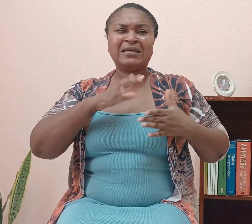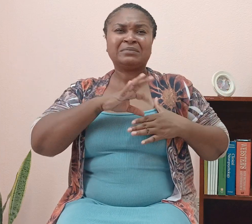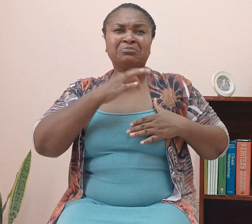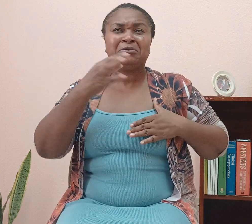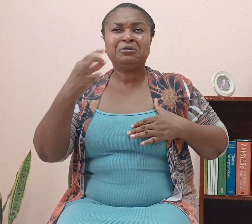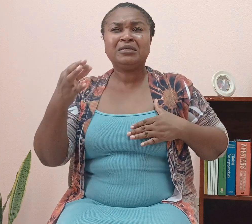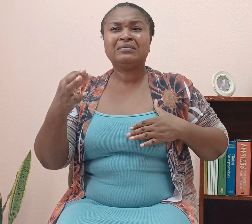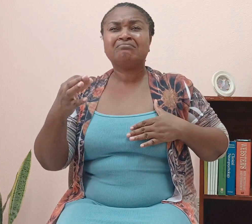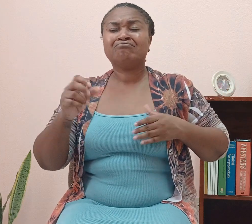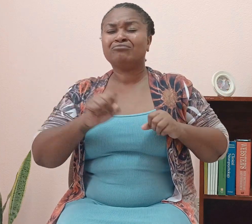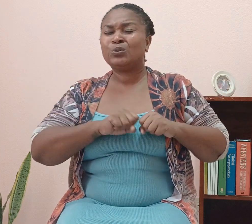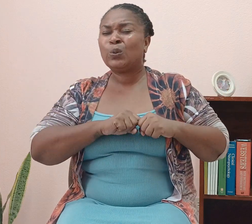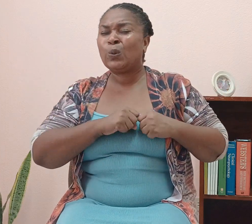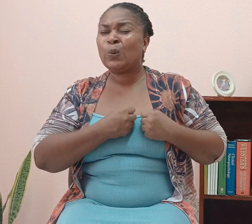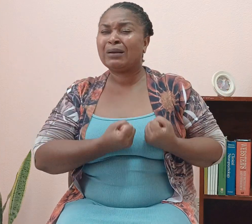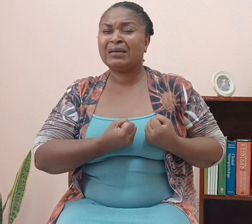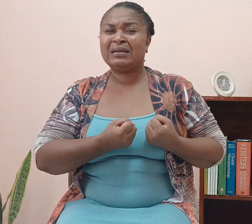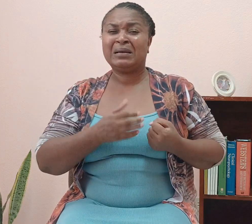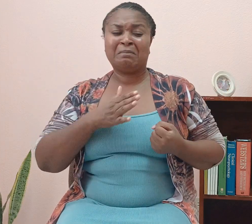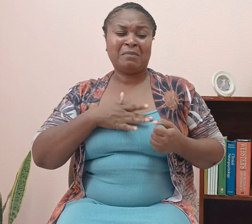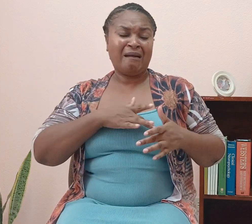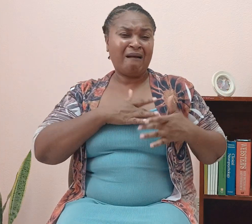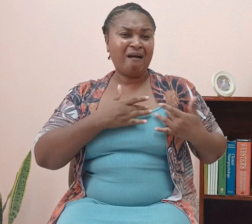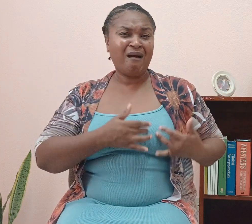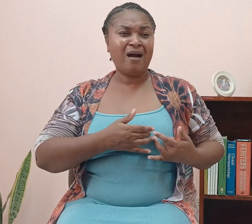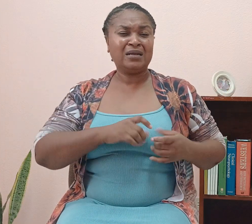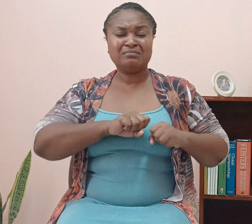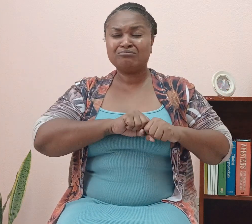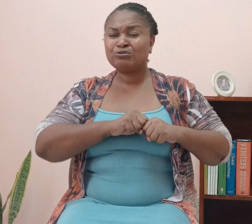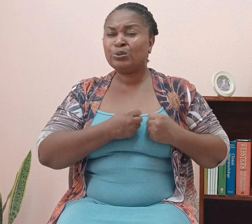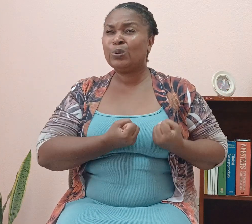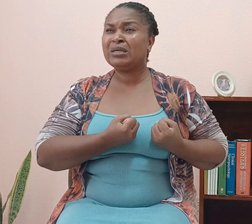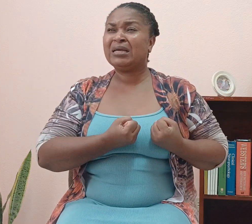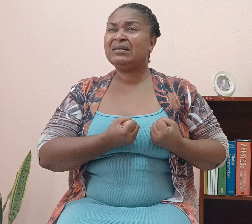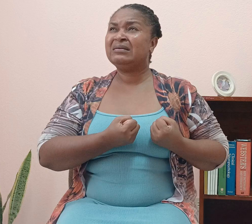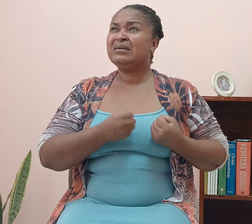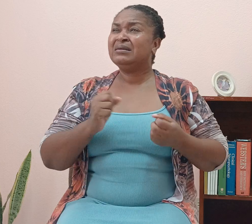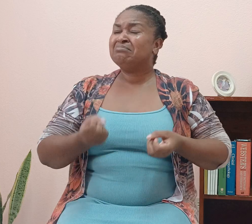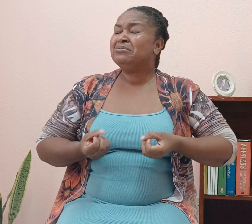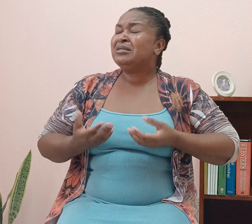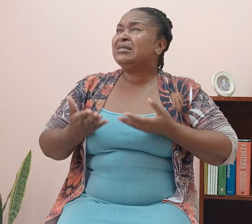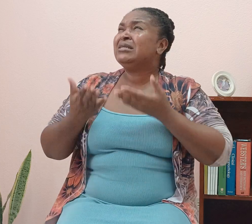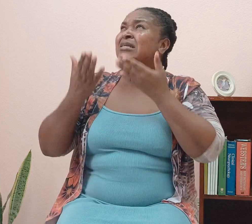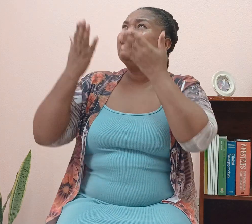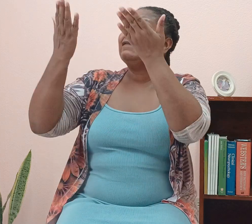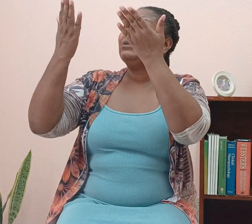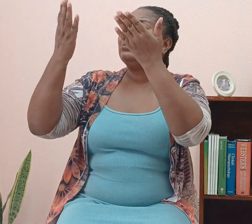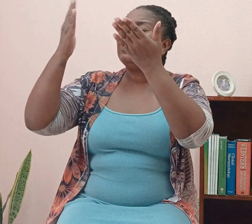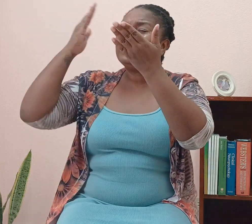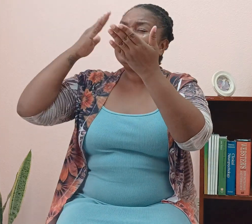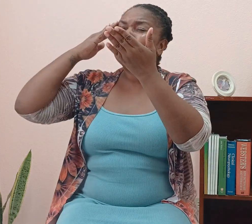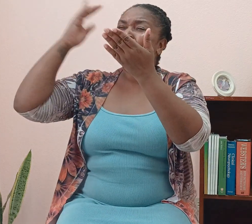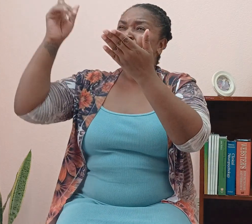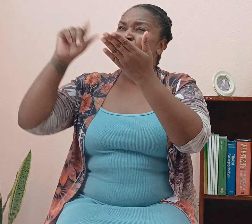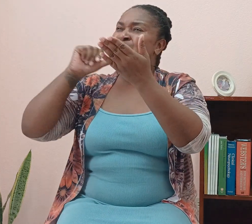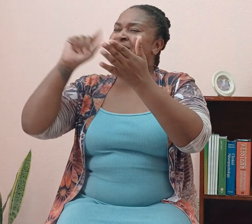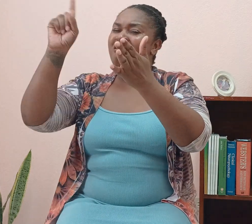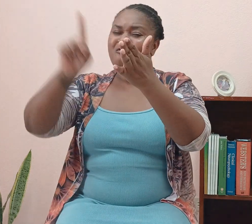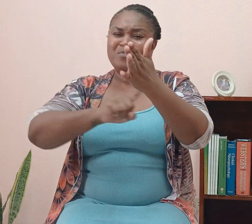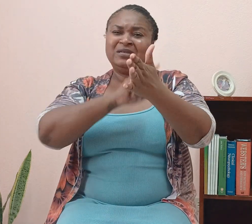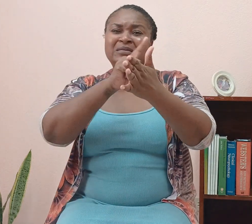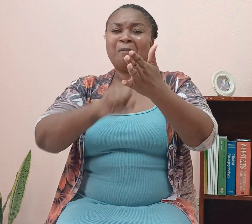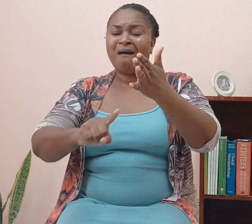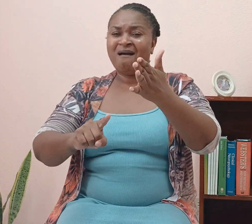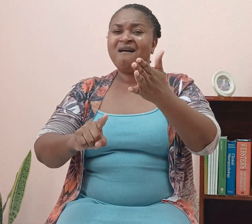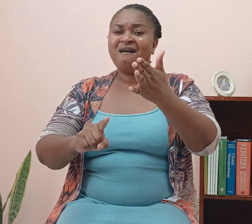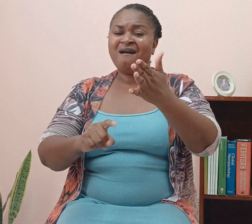a broken and contrite heart you, God, will not despise.